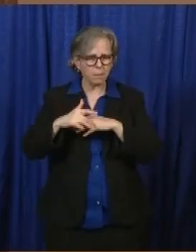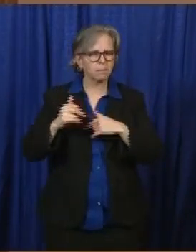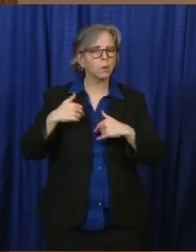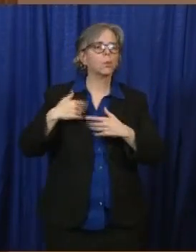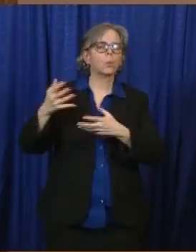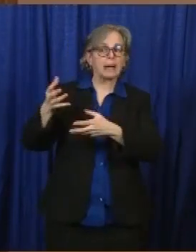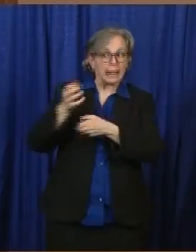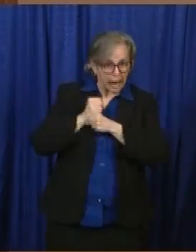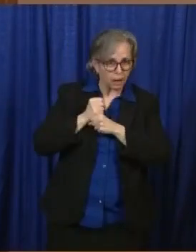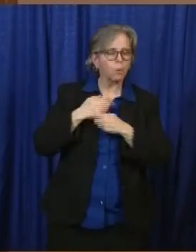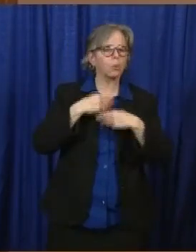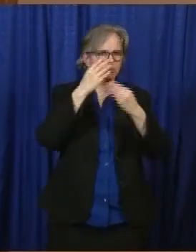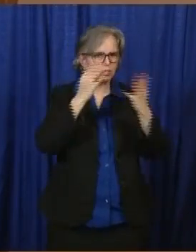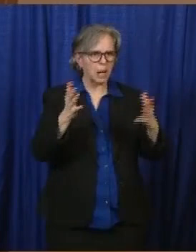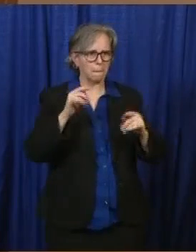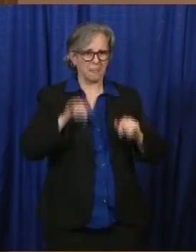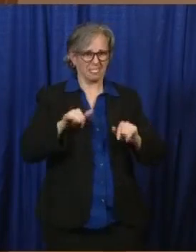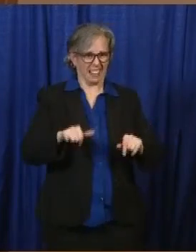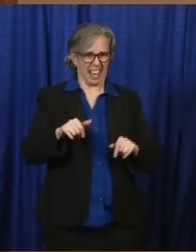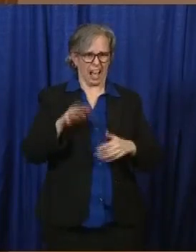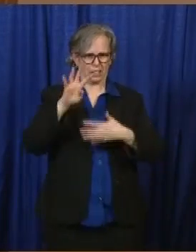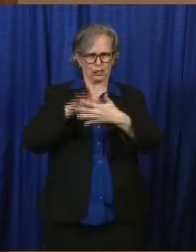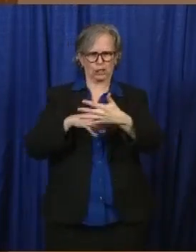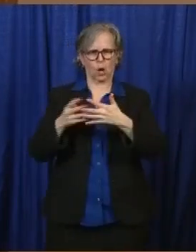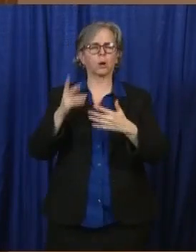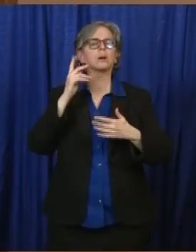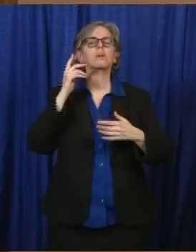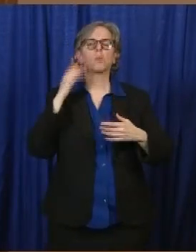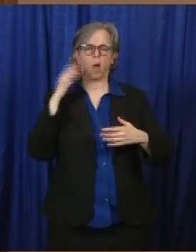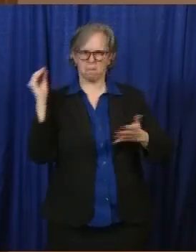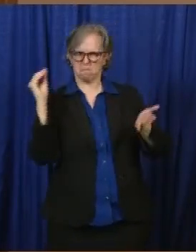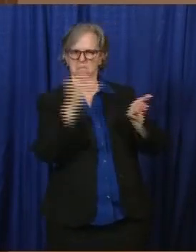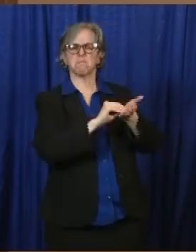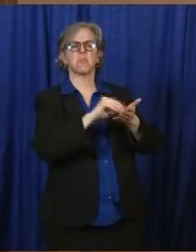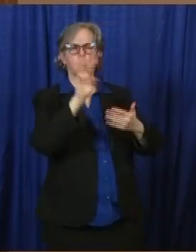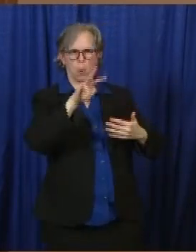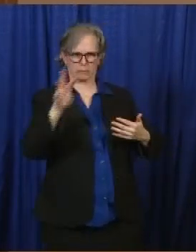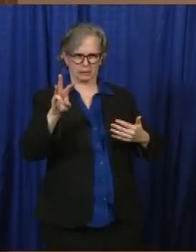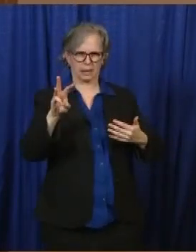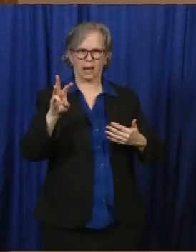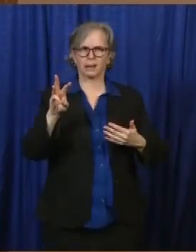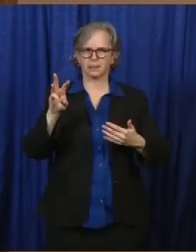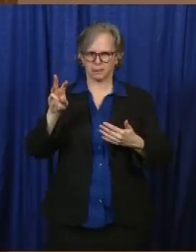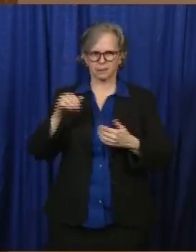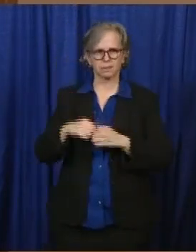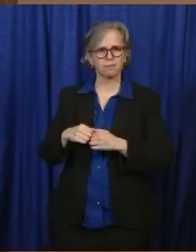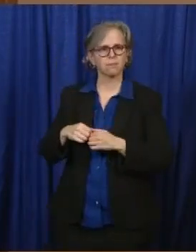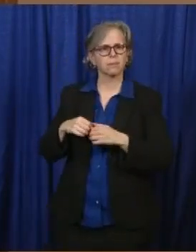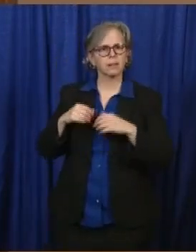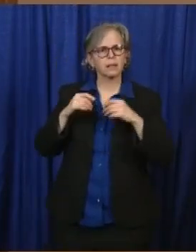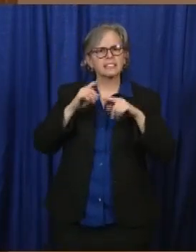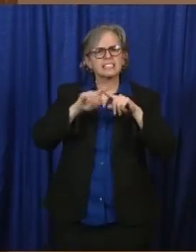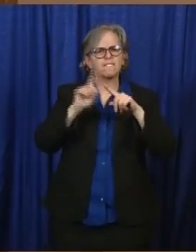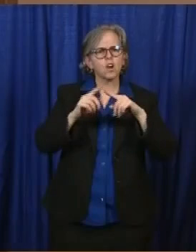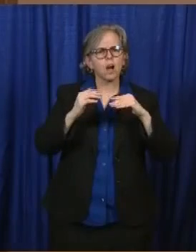IN NURSING HOMES. NEXT SLIDE? WE ARE ALSO TRACKING AS BEST WE CAN BECAUSE THERE'S NOT GREAT ACCURATE DATA ON I WILL SHARE